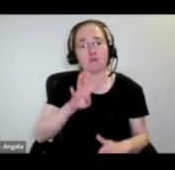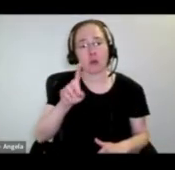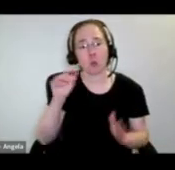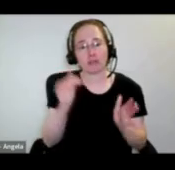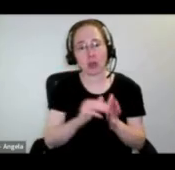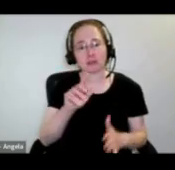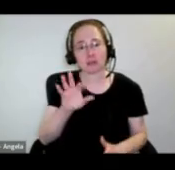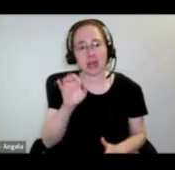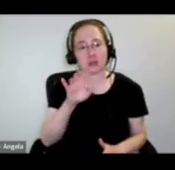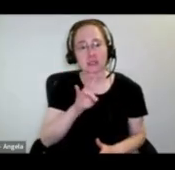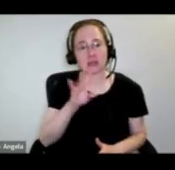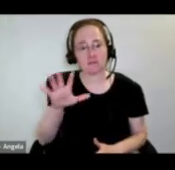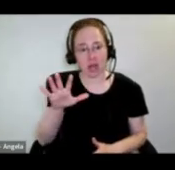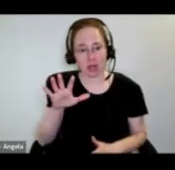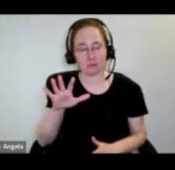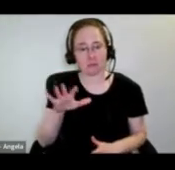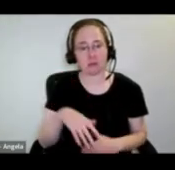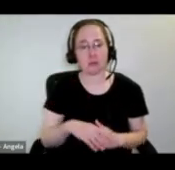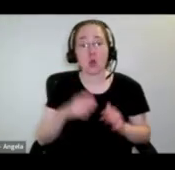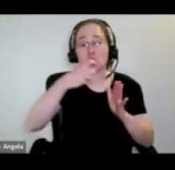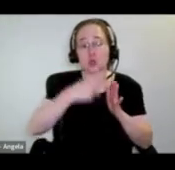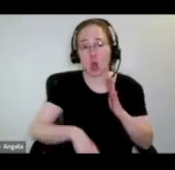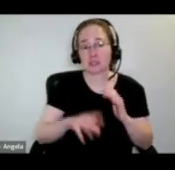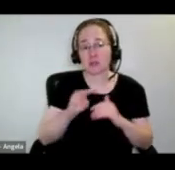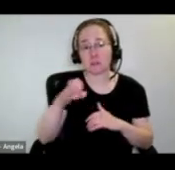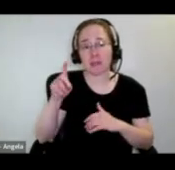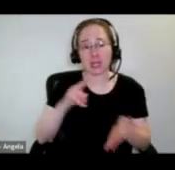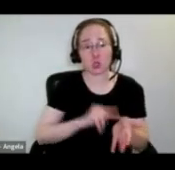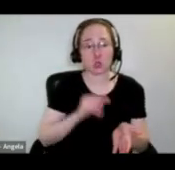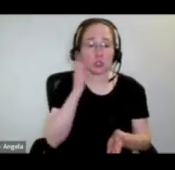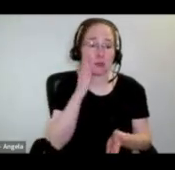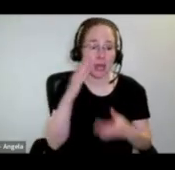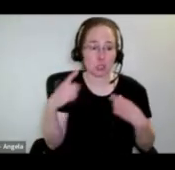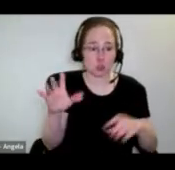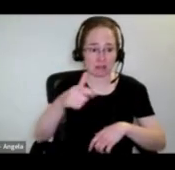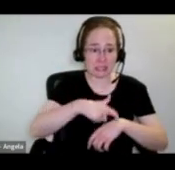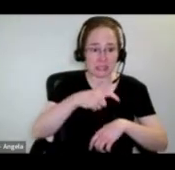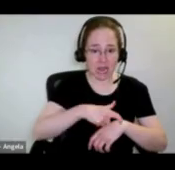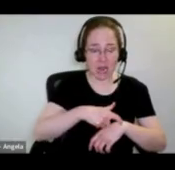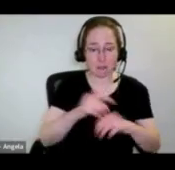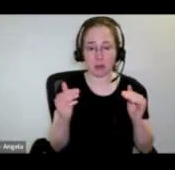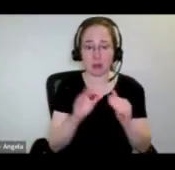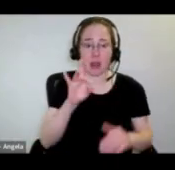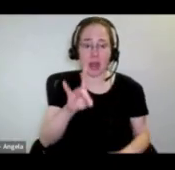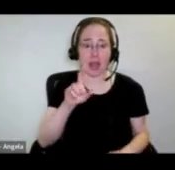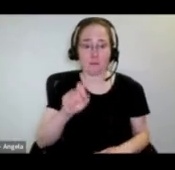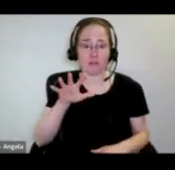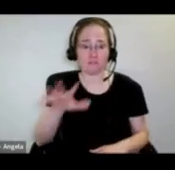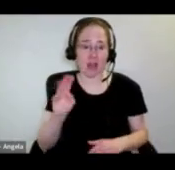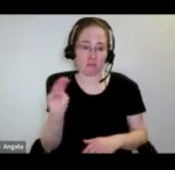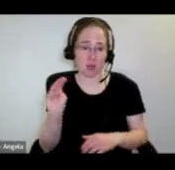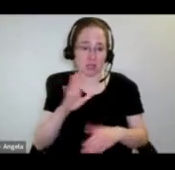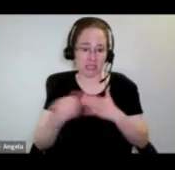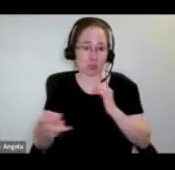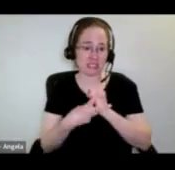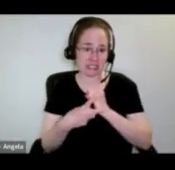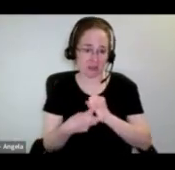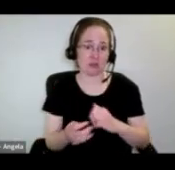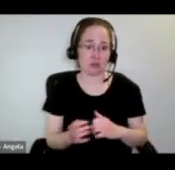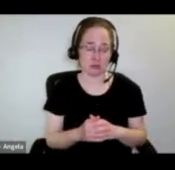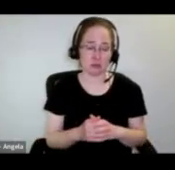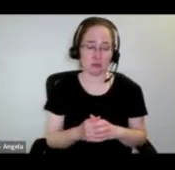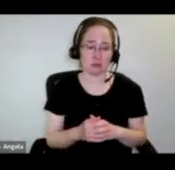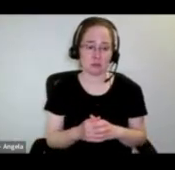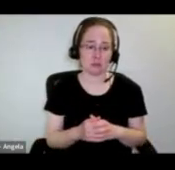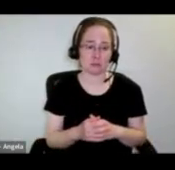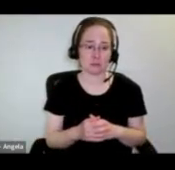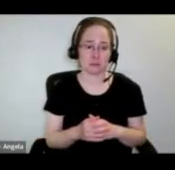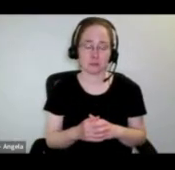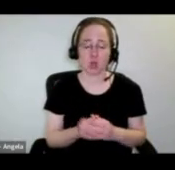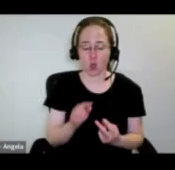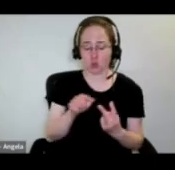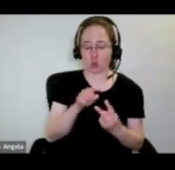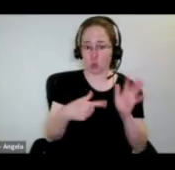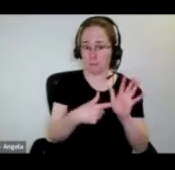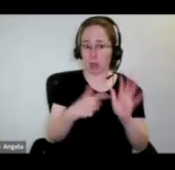David Watkins: The extra days in the community amount to $41,975, and the cost of Medicaid nursing beds during that time would be $8.5 million saved.